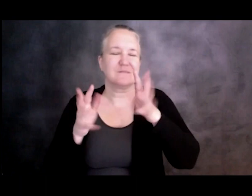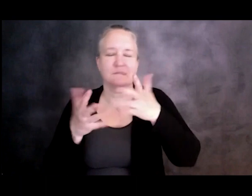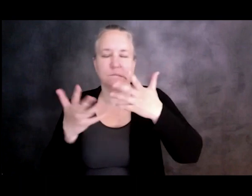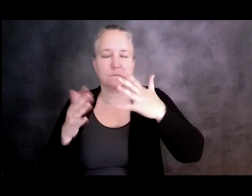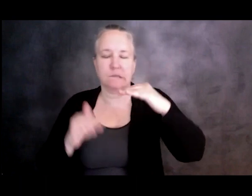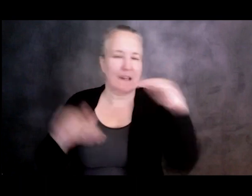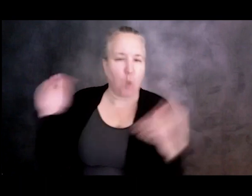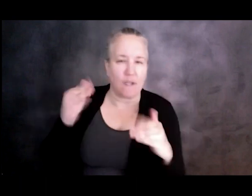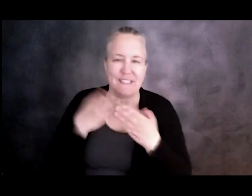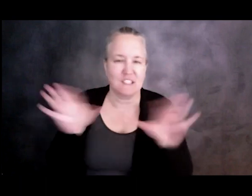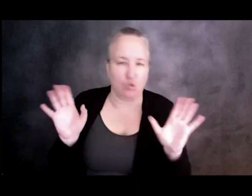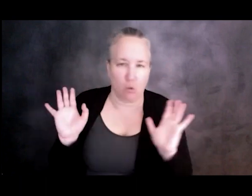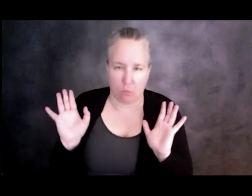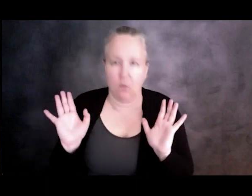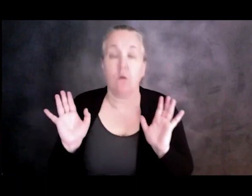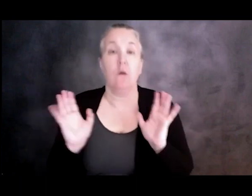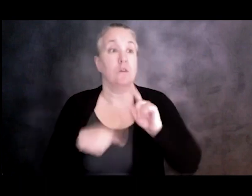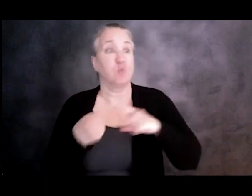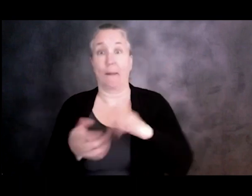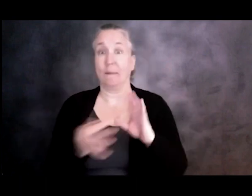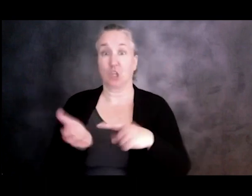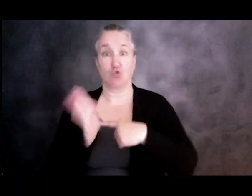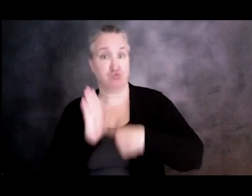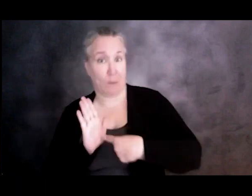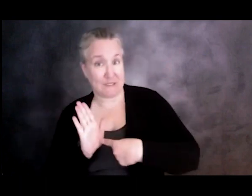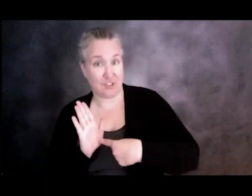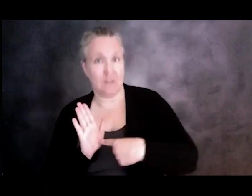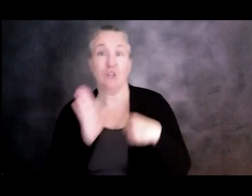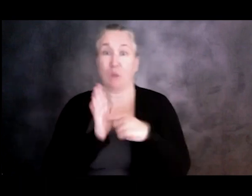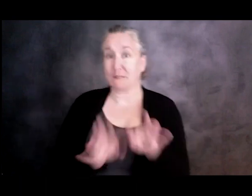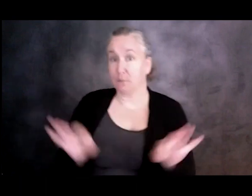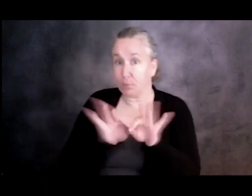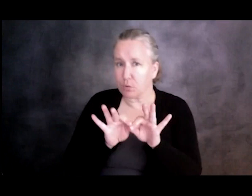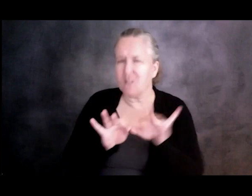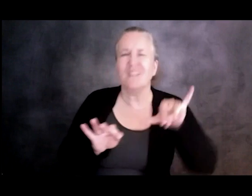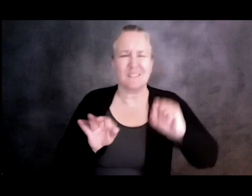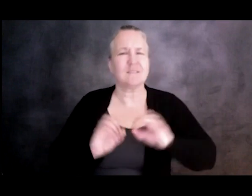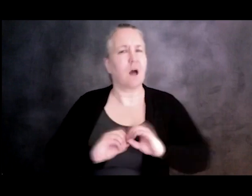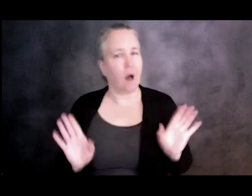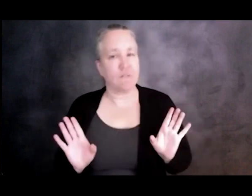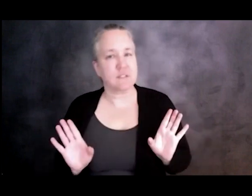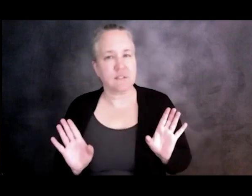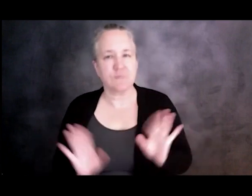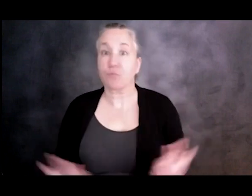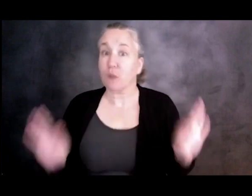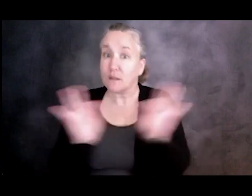So that's what I'm saying that when we talk about representation and representation mattering, yes, obviously, it's important. It's important we have BTS.